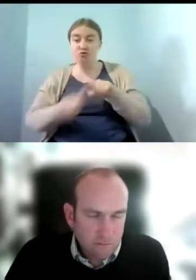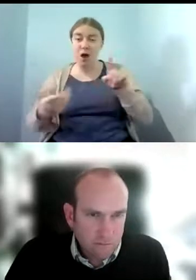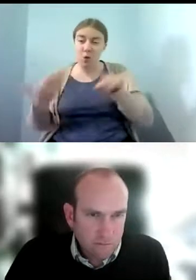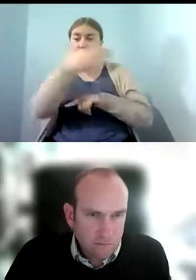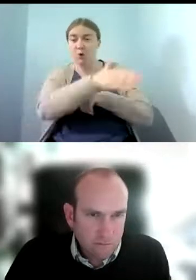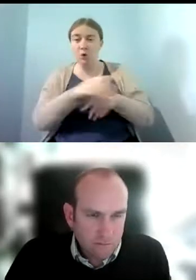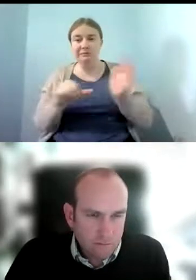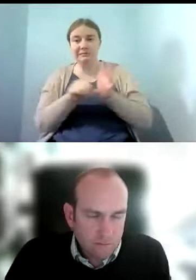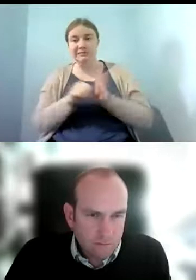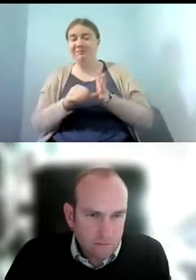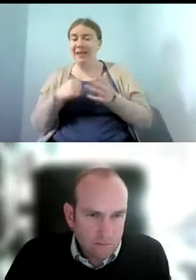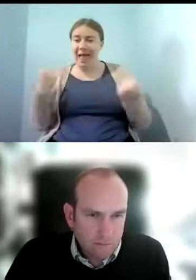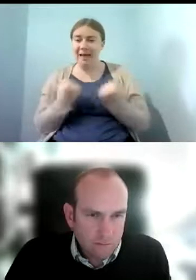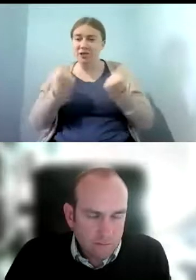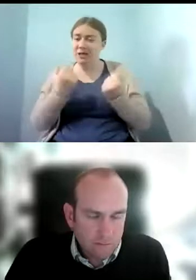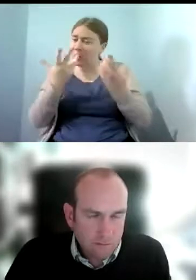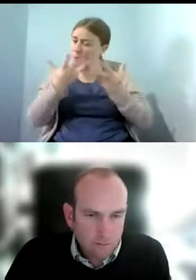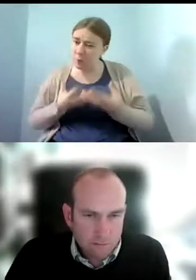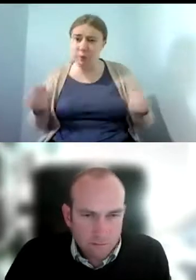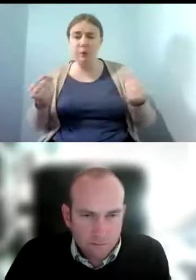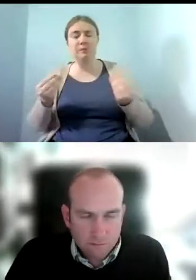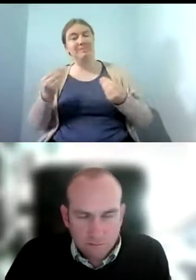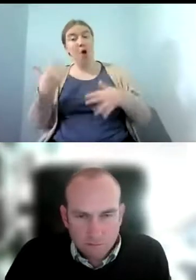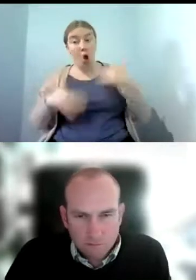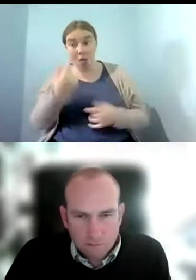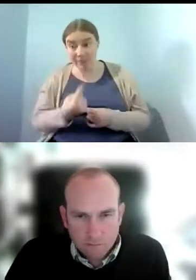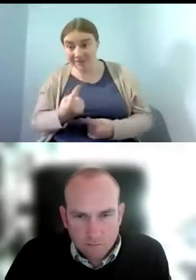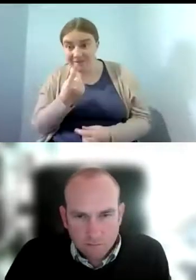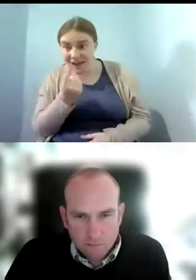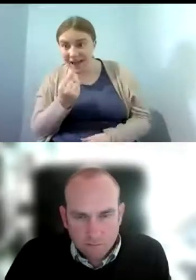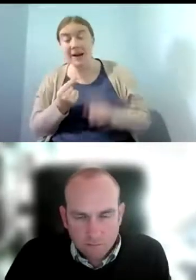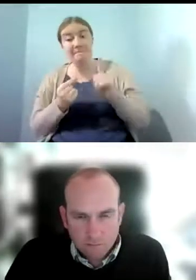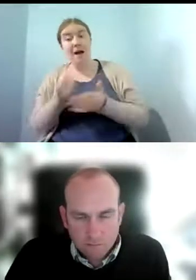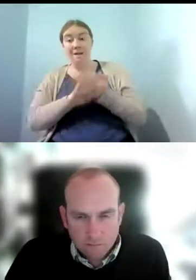they use up energy and they can physically damage themselves so opening up the river for fish so